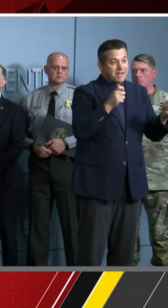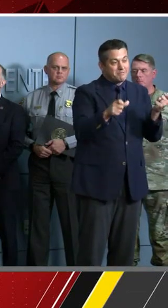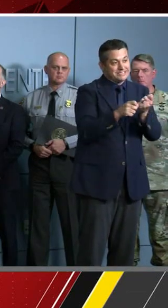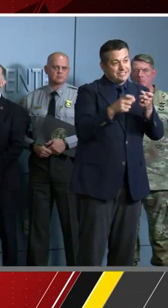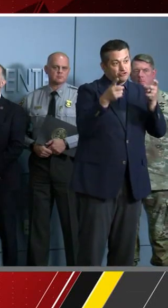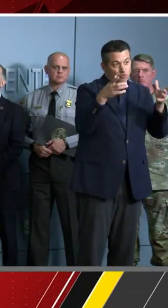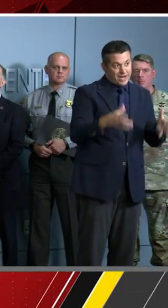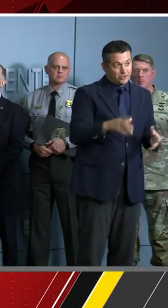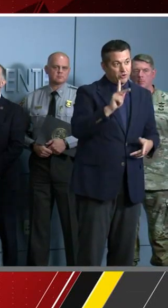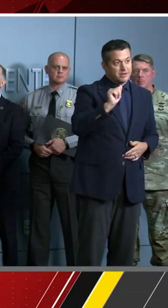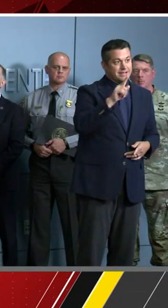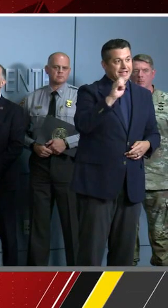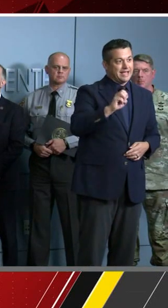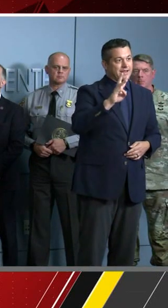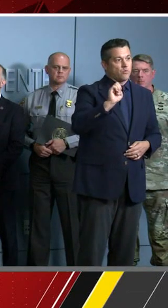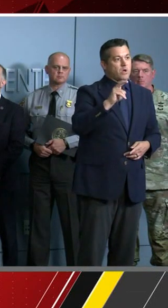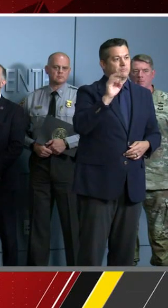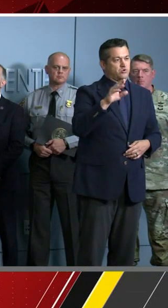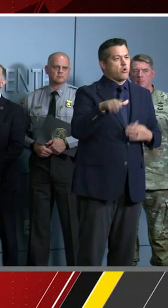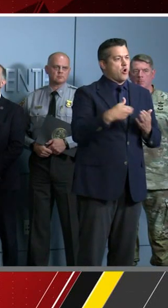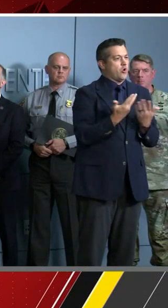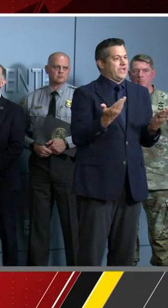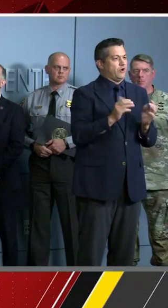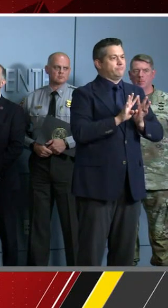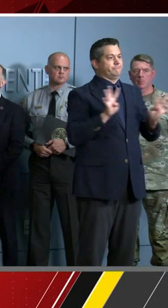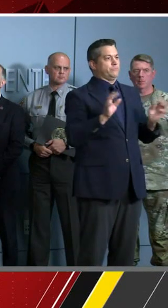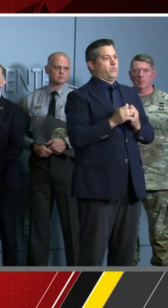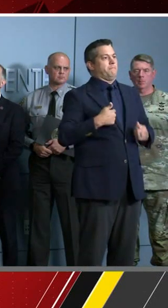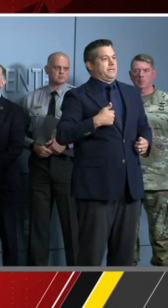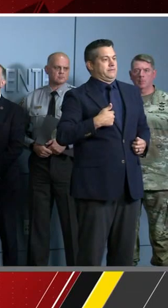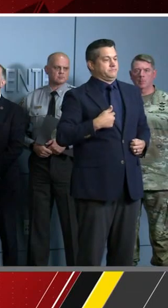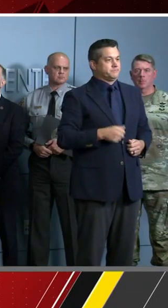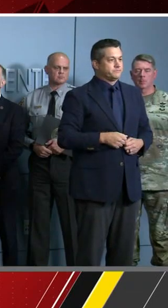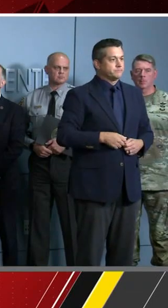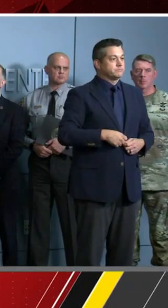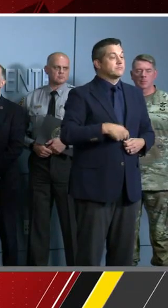for planning. Katie Webster, our